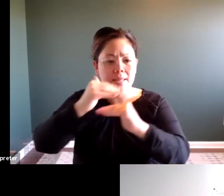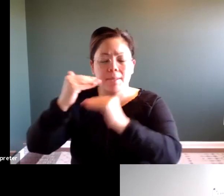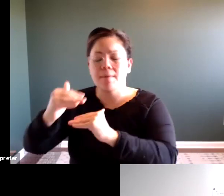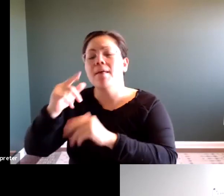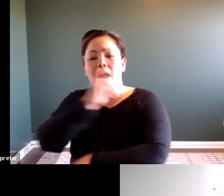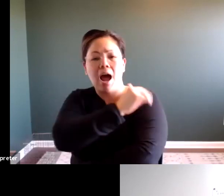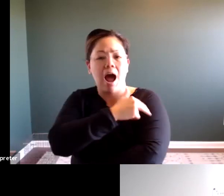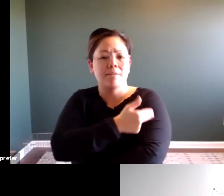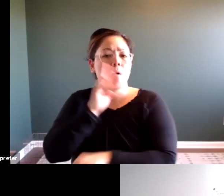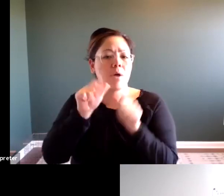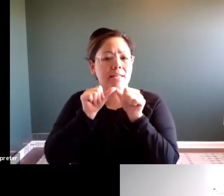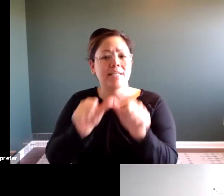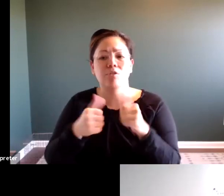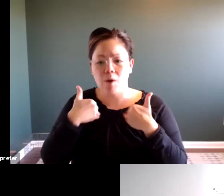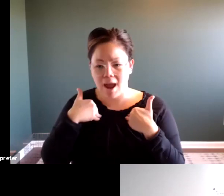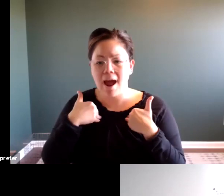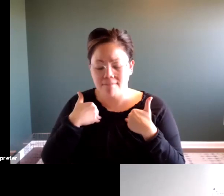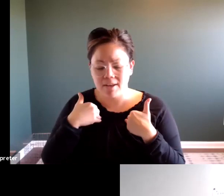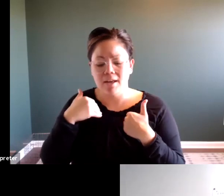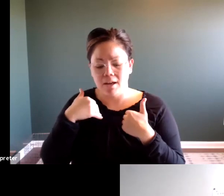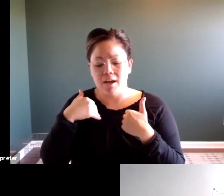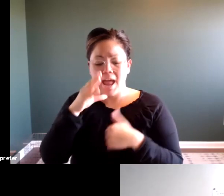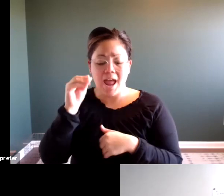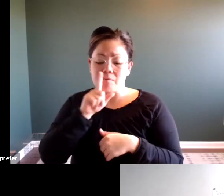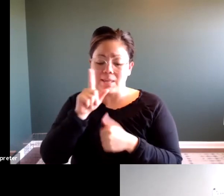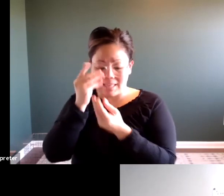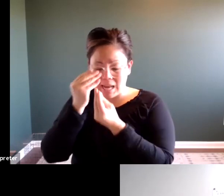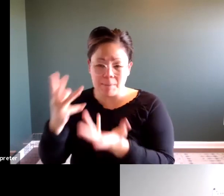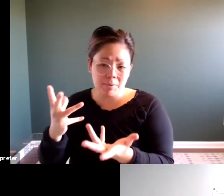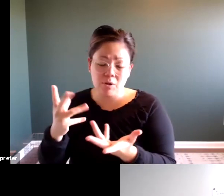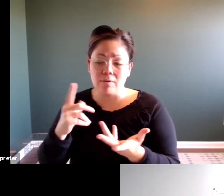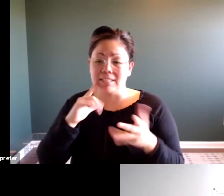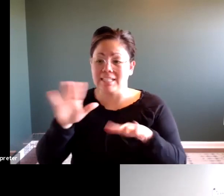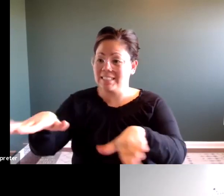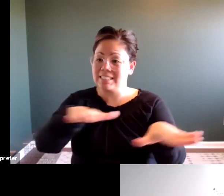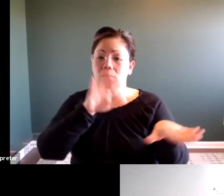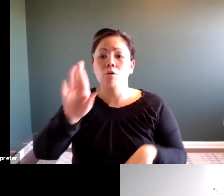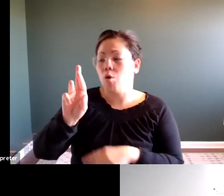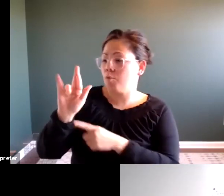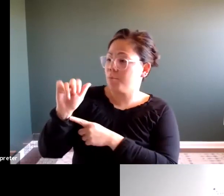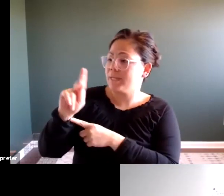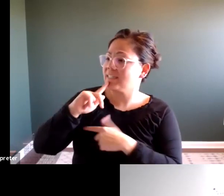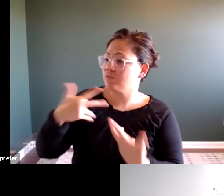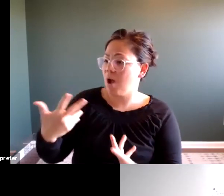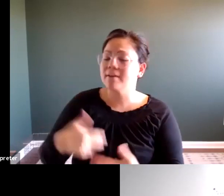just try and really figure that out. And, you know, let people know here is what the risk is for both the patient and for their family.